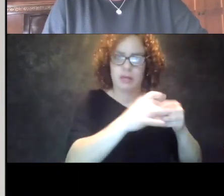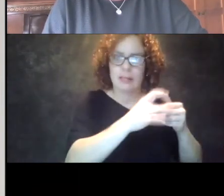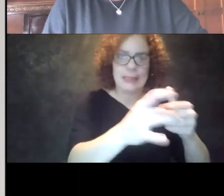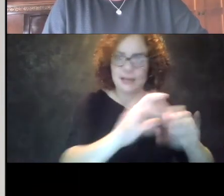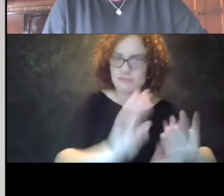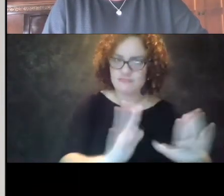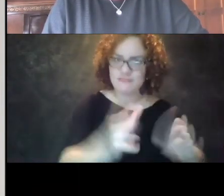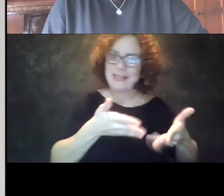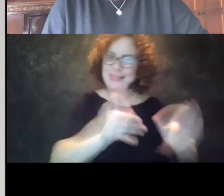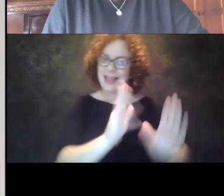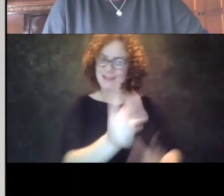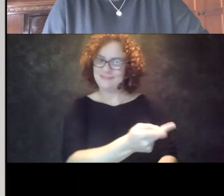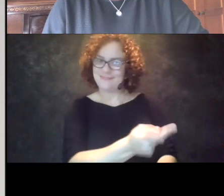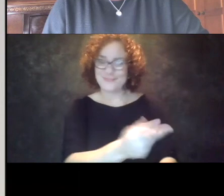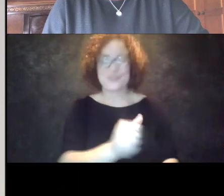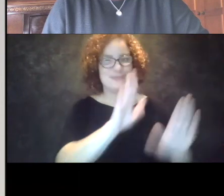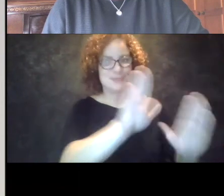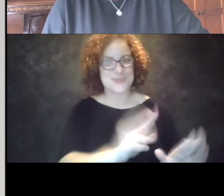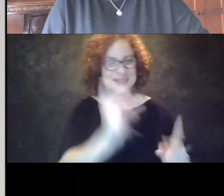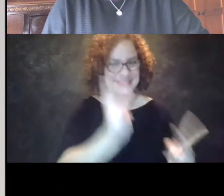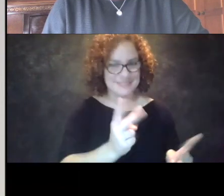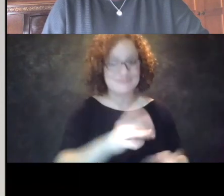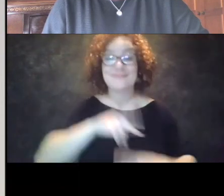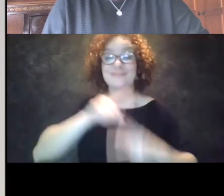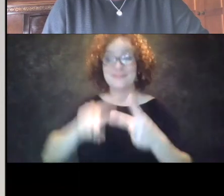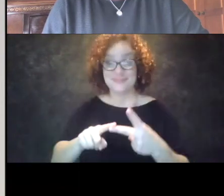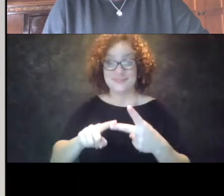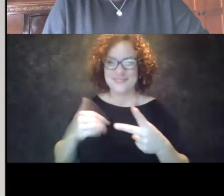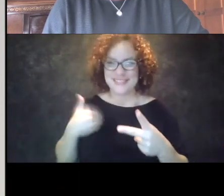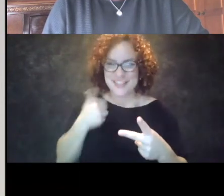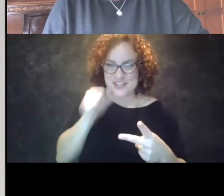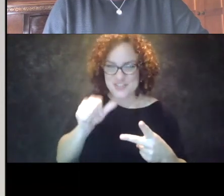great to see. And this next one you’ll see a young girl and she's out at recess and she's